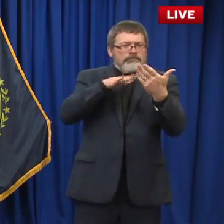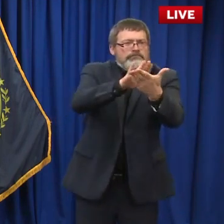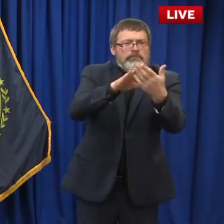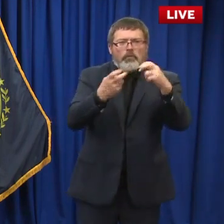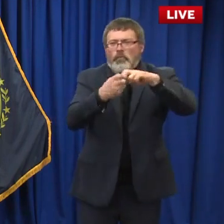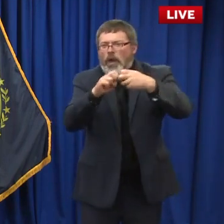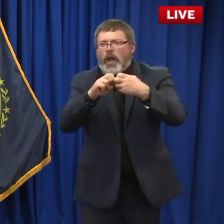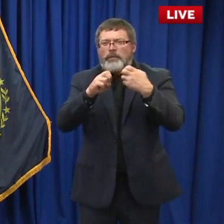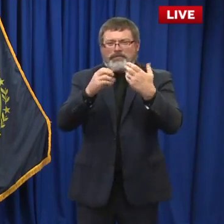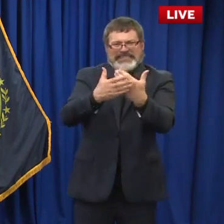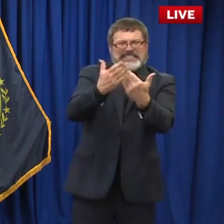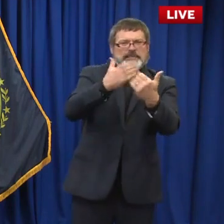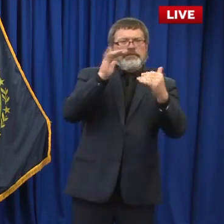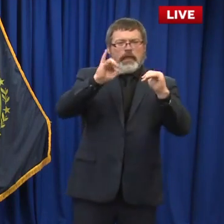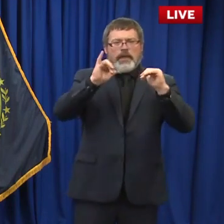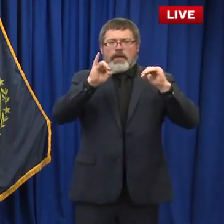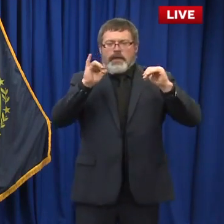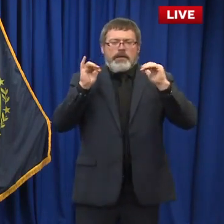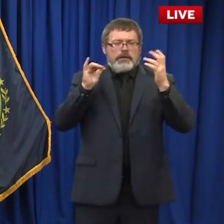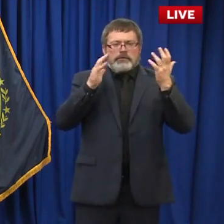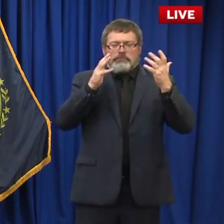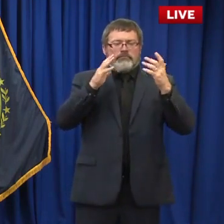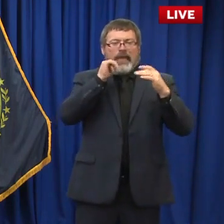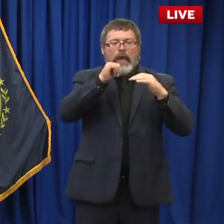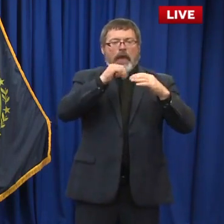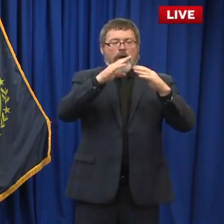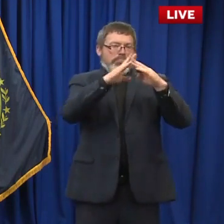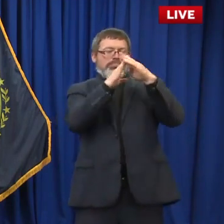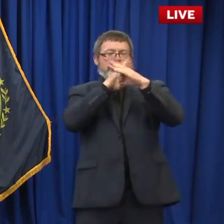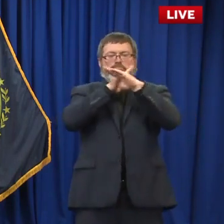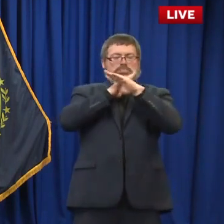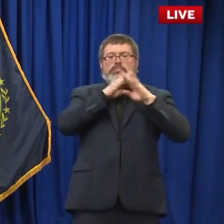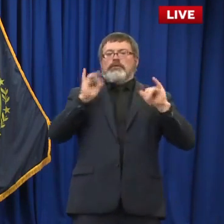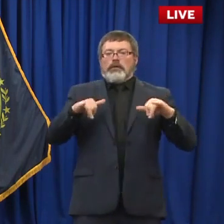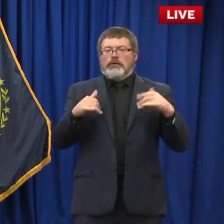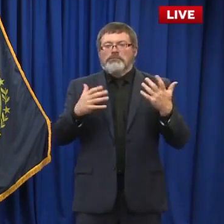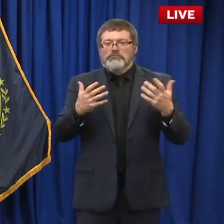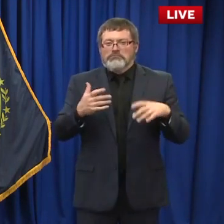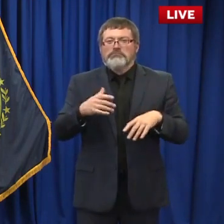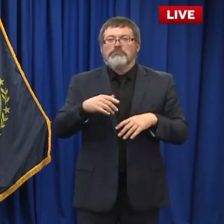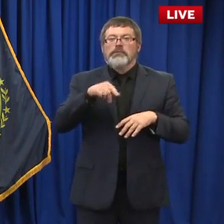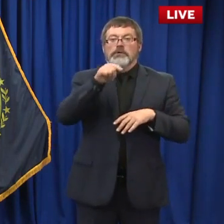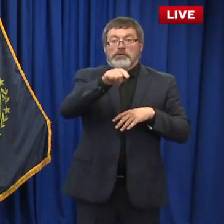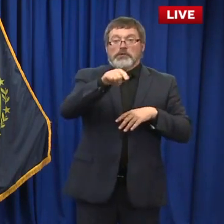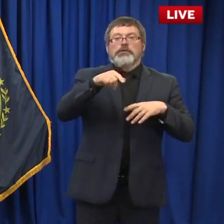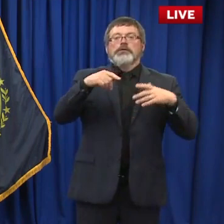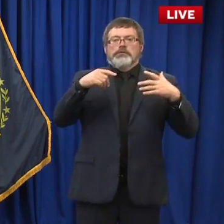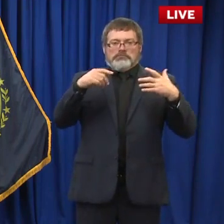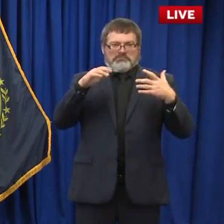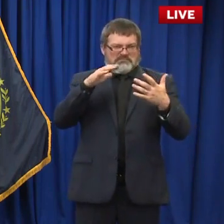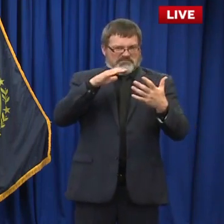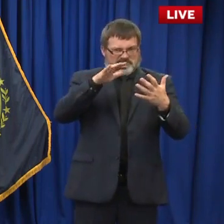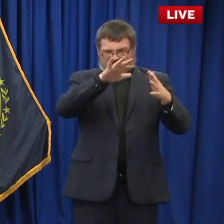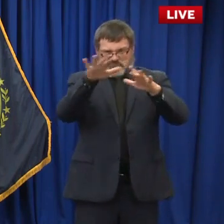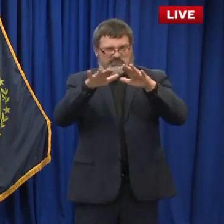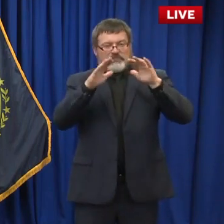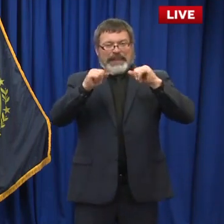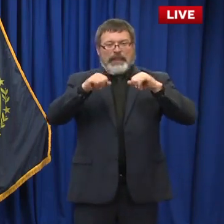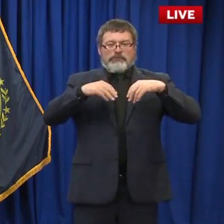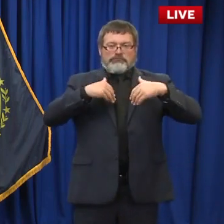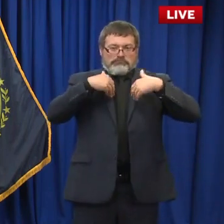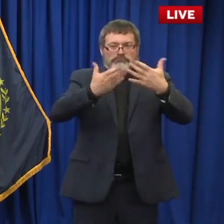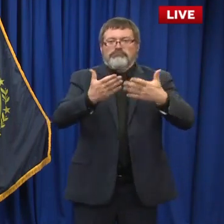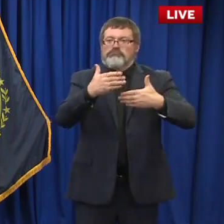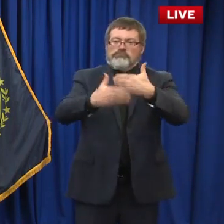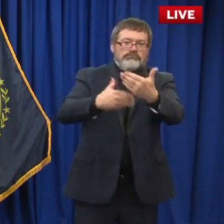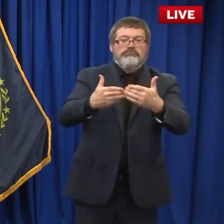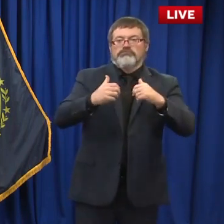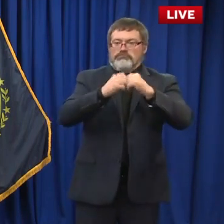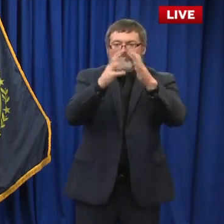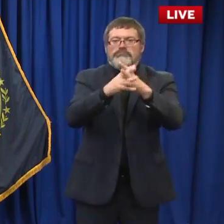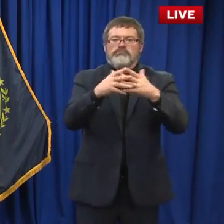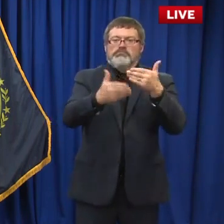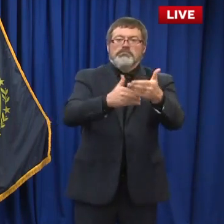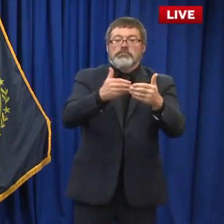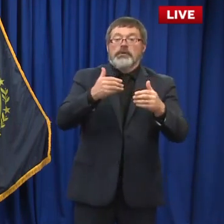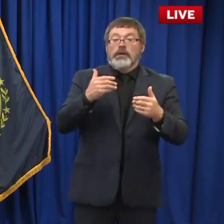DIFFERENT COMMUNITIES, FOR A VARIETY OF DIFFERENT ISSUES, HAVING TO DO WITH DIVERSITY AND INCLUSION, SO WE'RE REALLY EMPOWERING THEM TO TAKE SOME OF THE NEXT STEPS WITH THIS REPORT